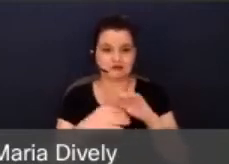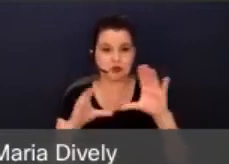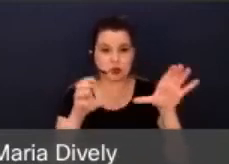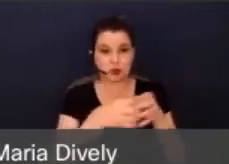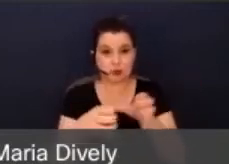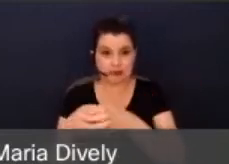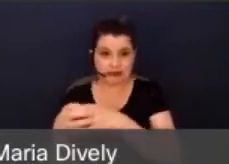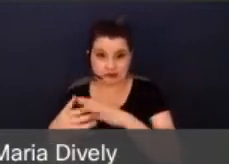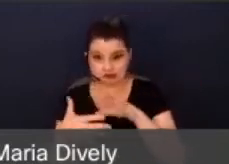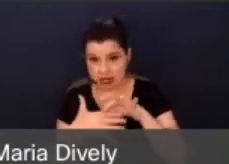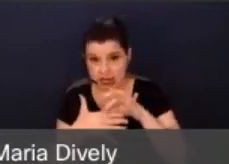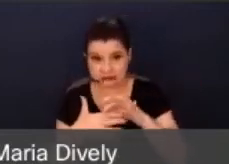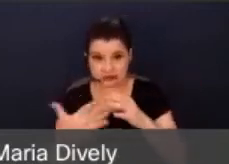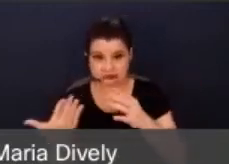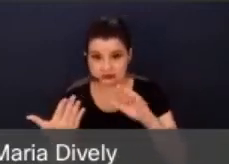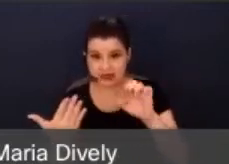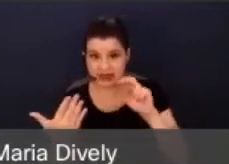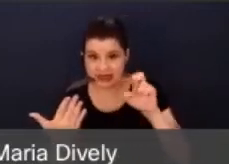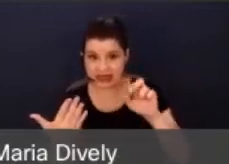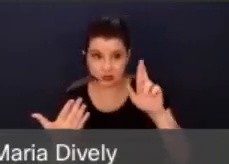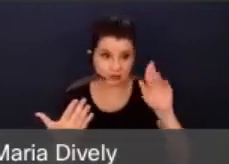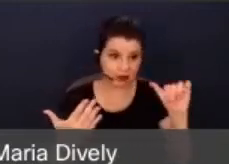Elaine or Rebecca, what about you two?